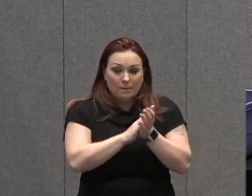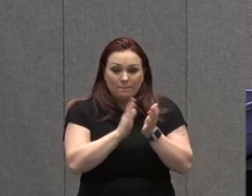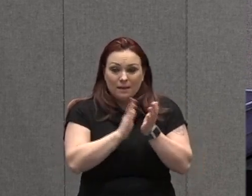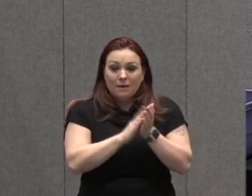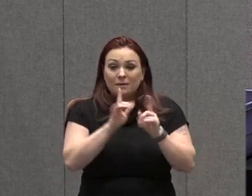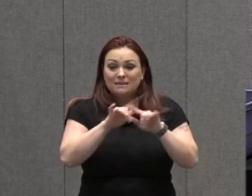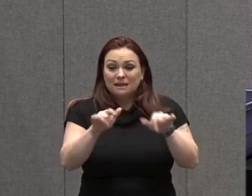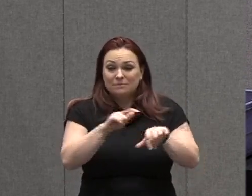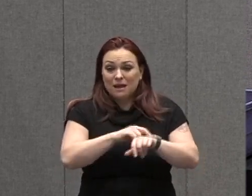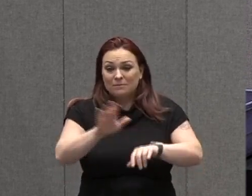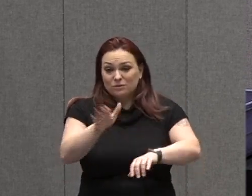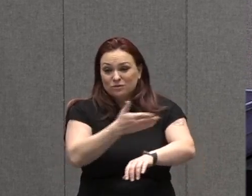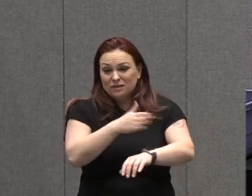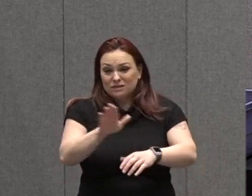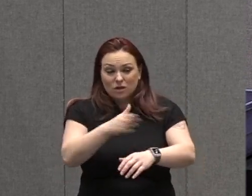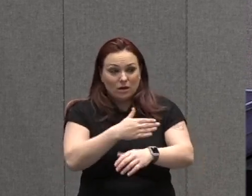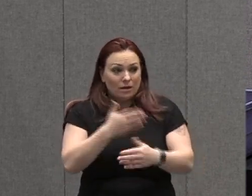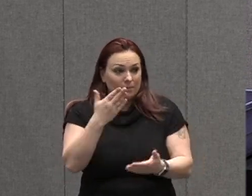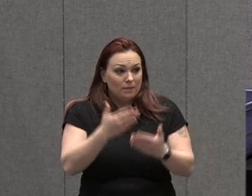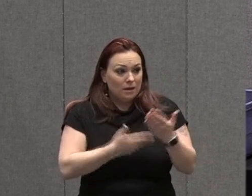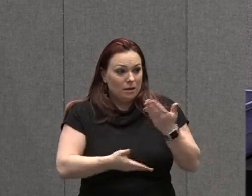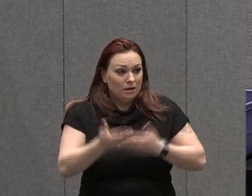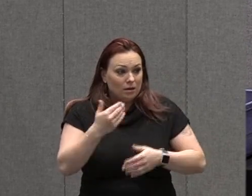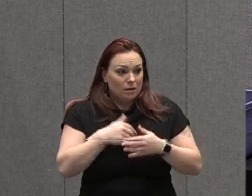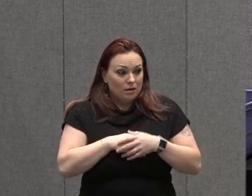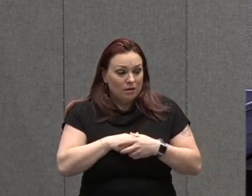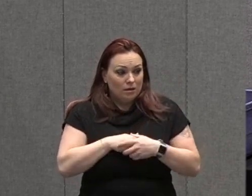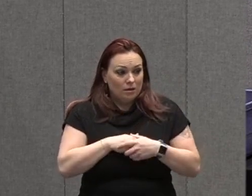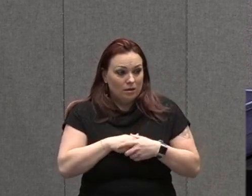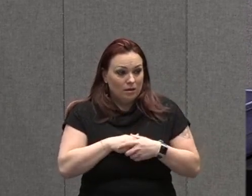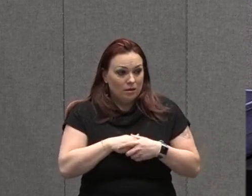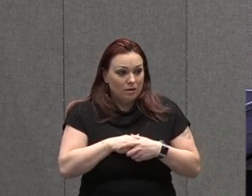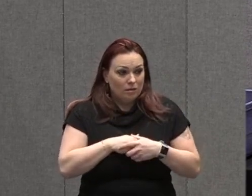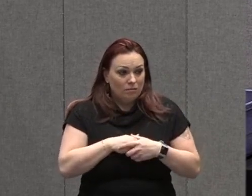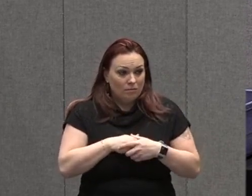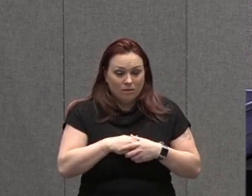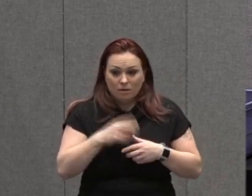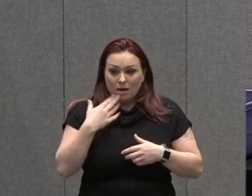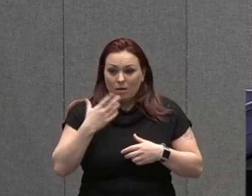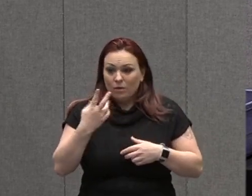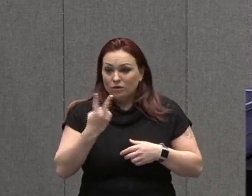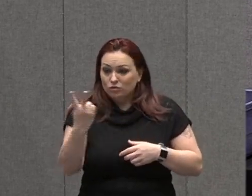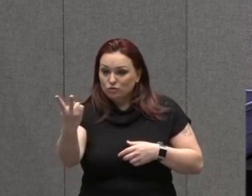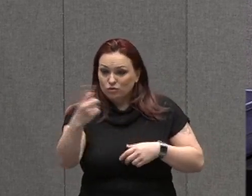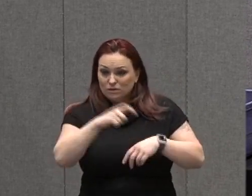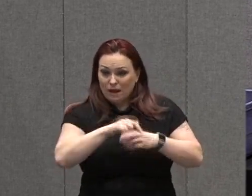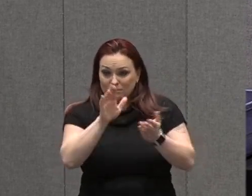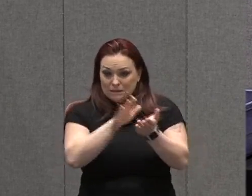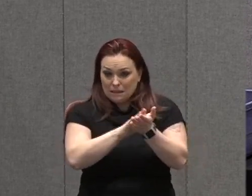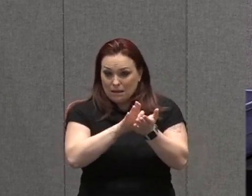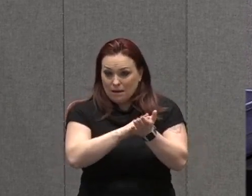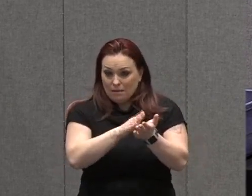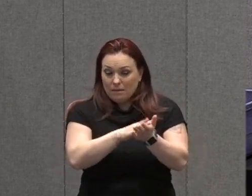Okay so can we do maybe an introduction? Like I'll clap this rhythm maybe twice? And then you start to sing?